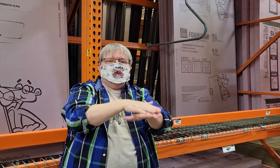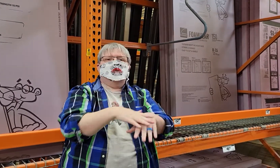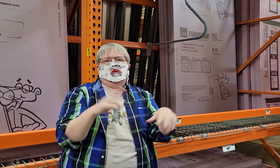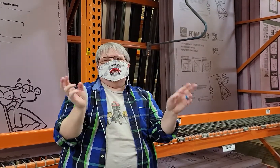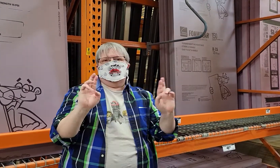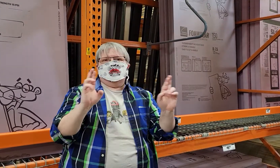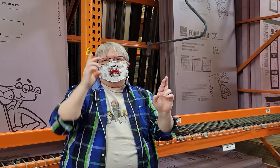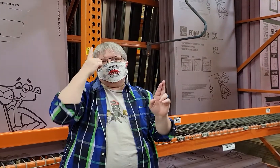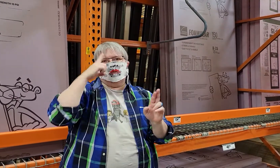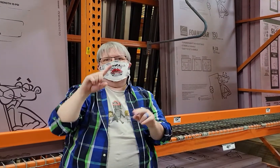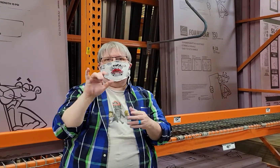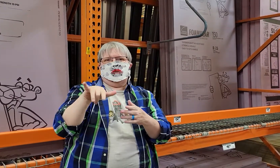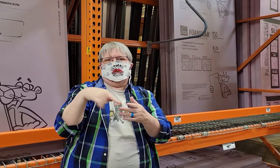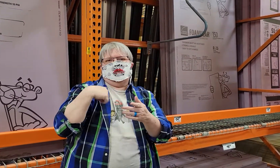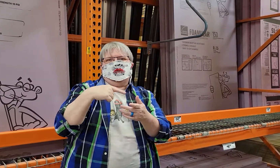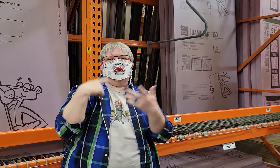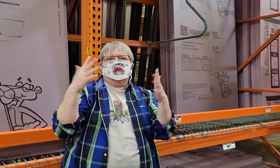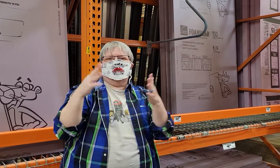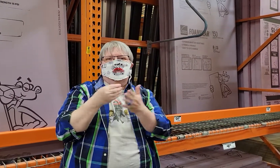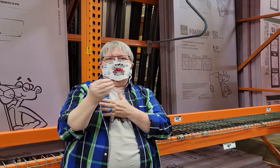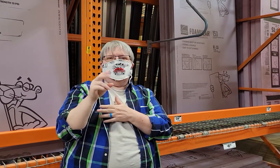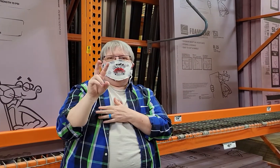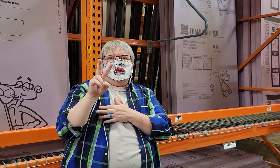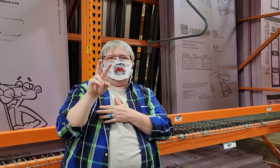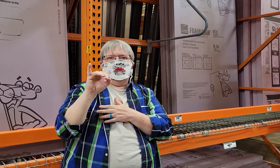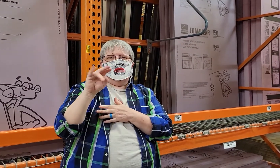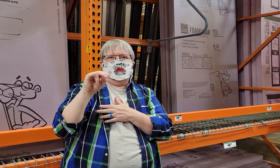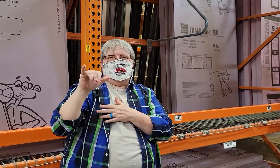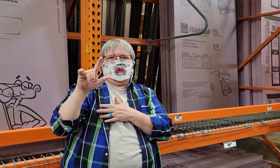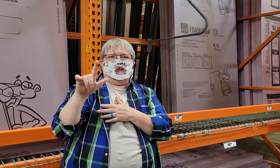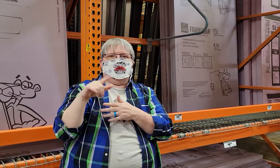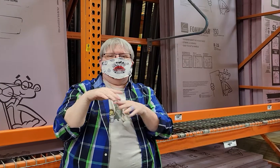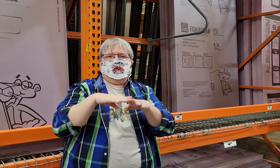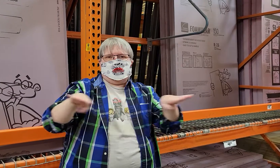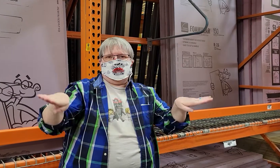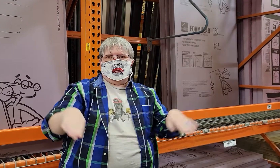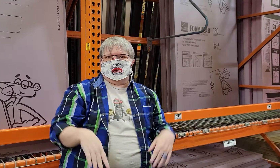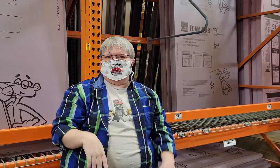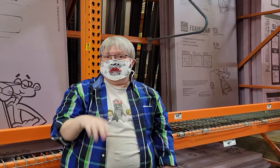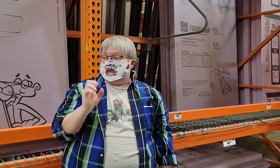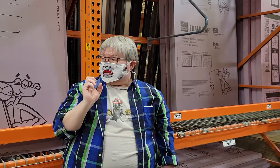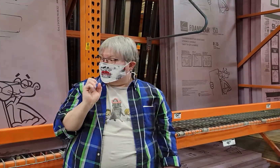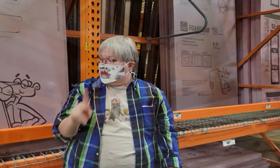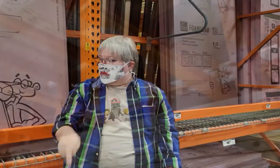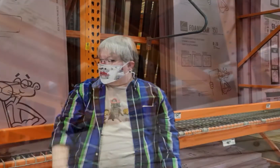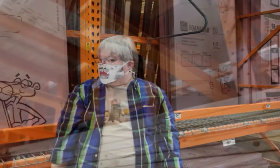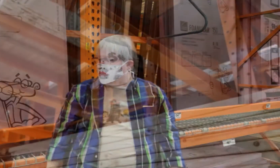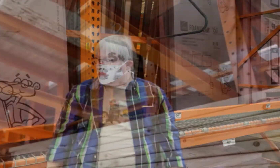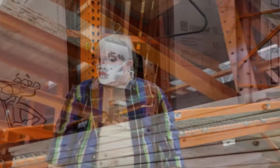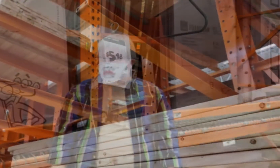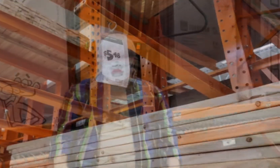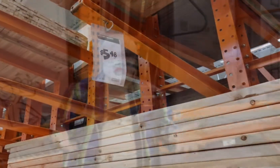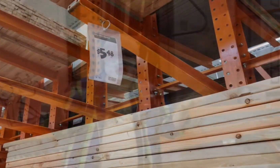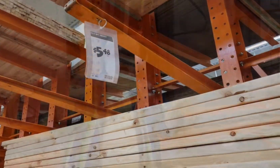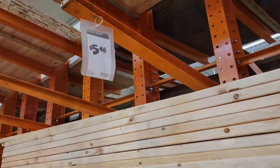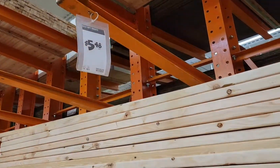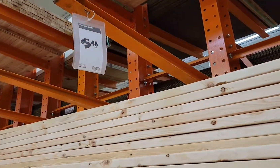and it'll be ready for the floor that we've already bought, that vinyl flooring. Okay